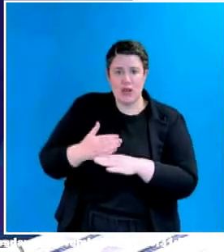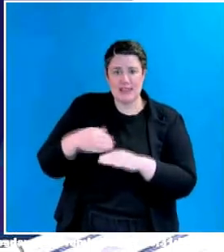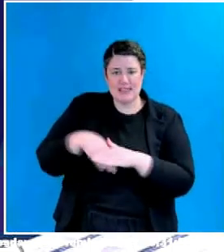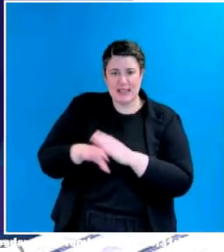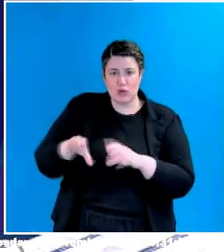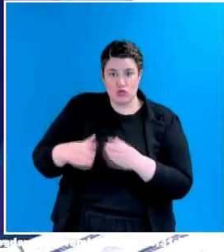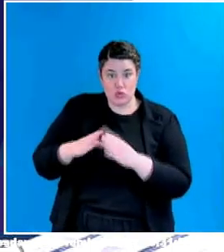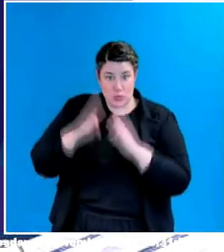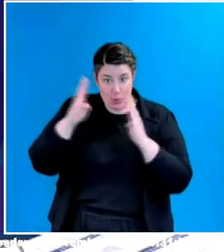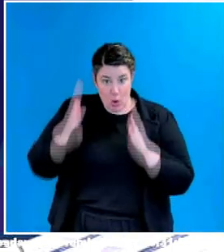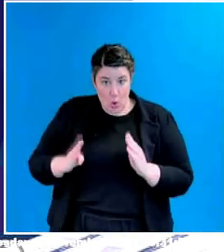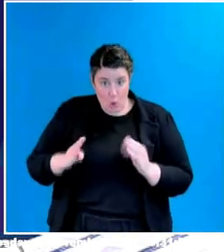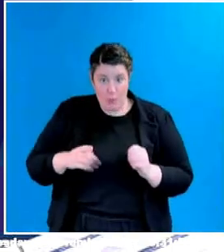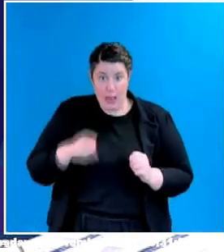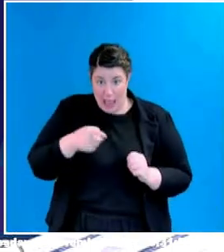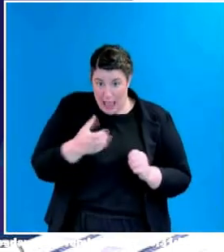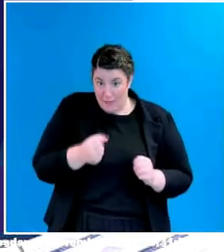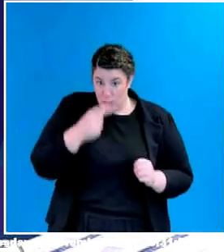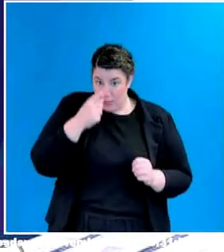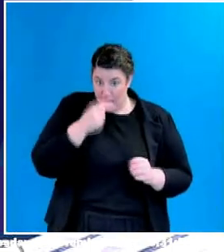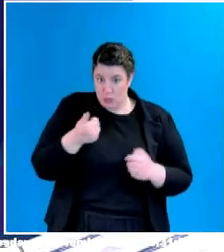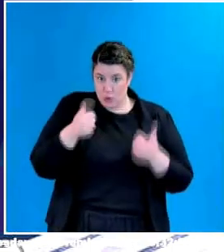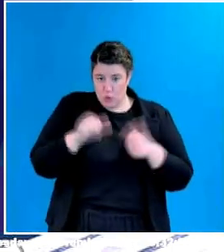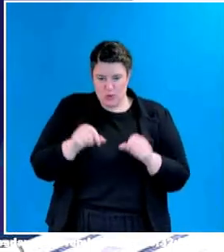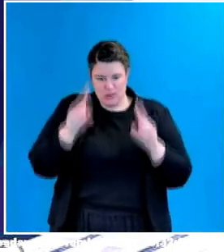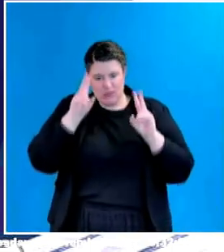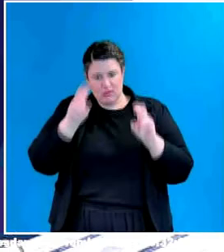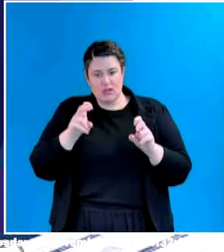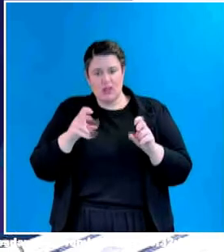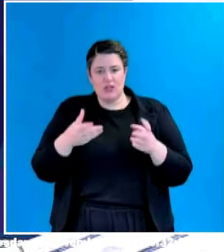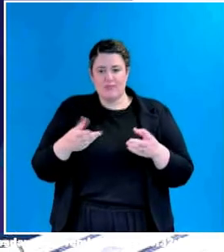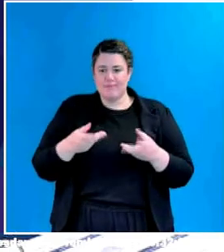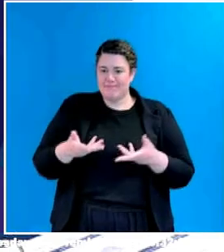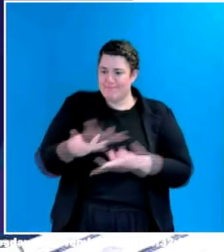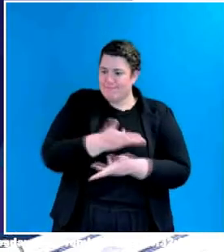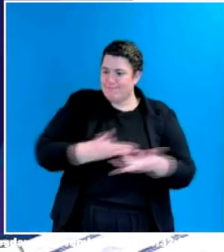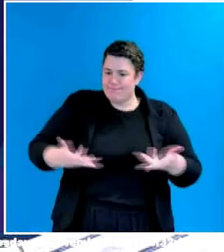Have you been able to use this dialogue method to have an impact on those areas?